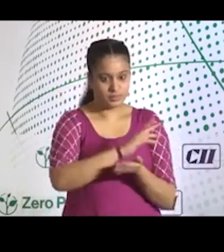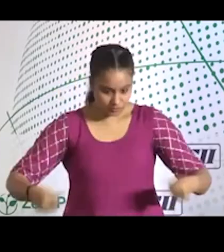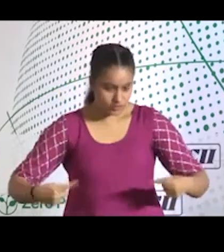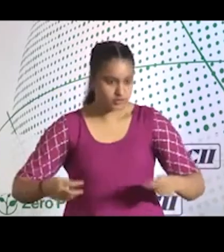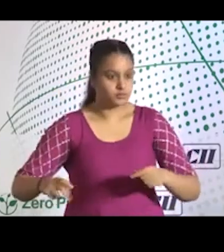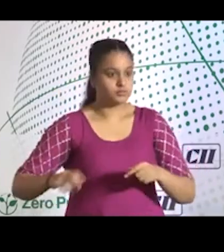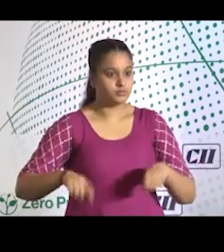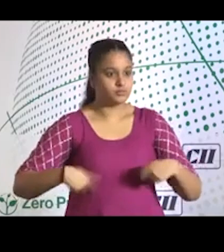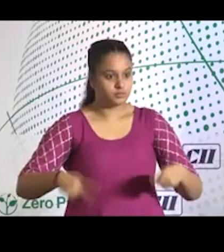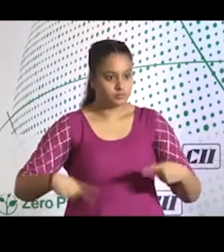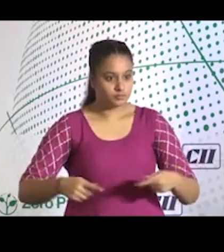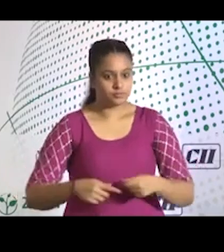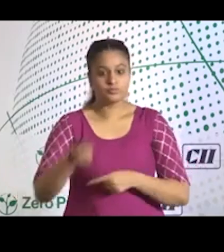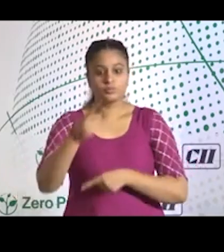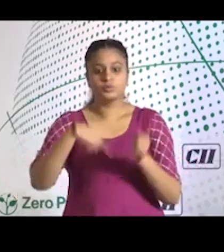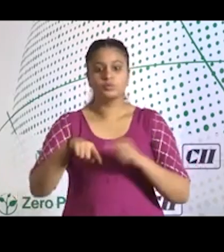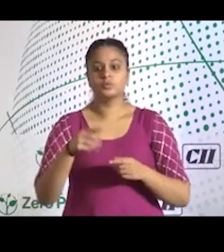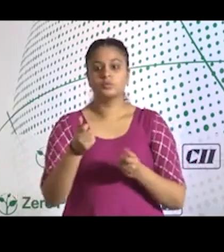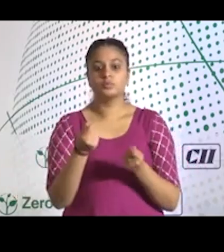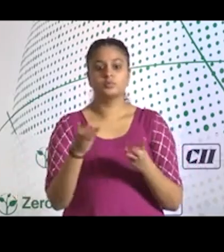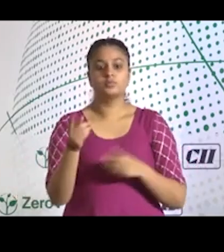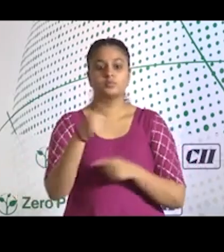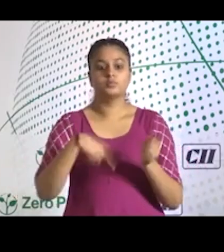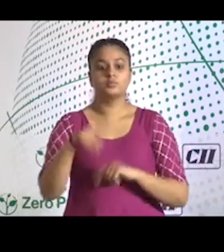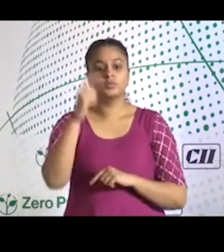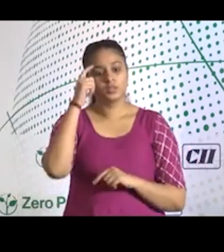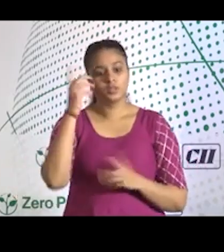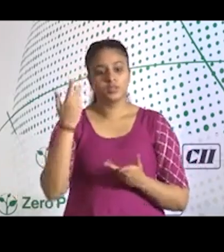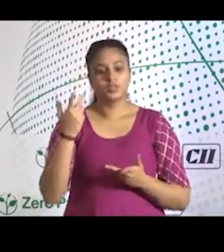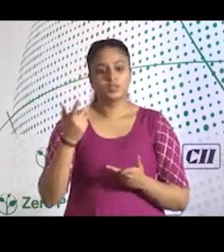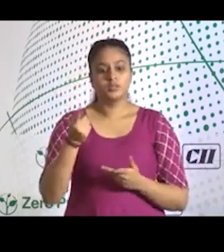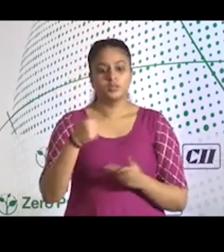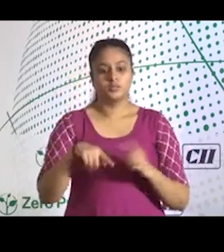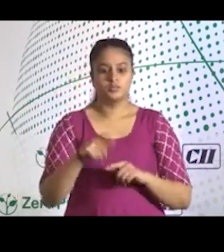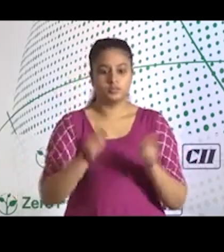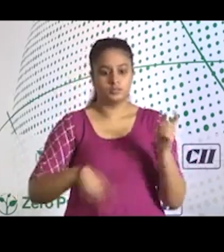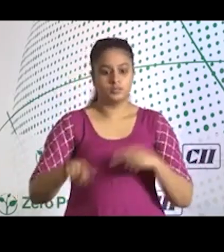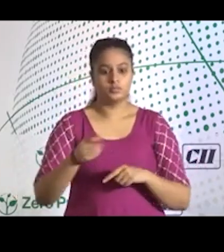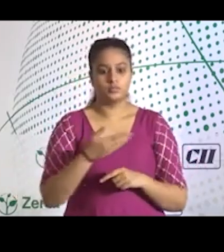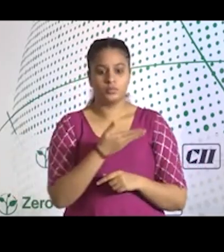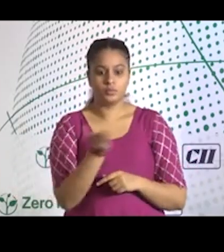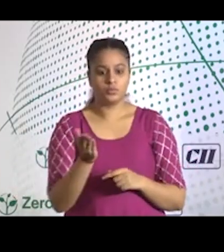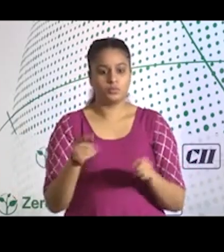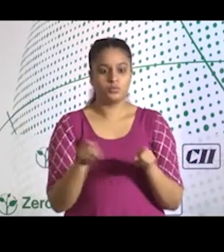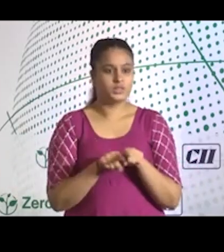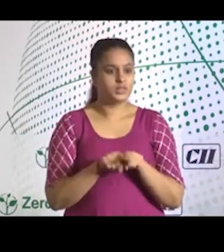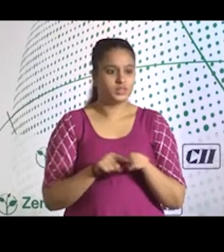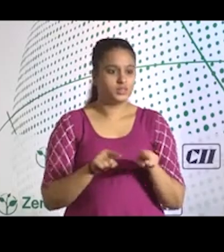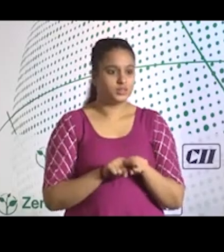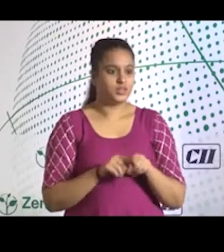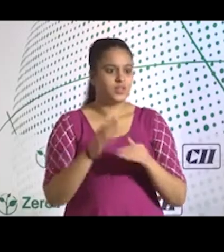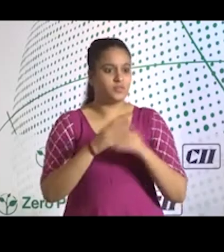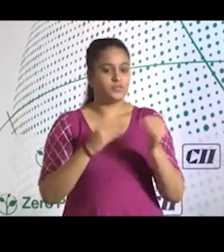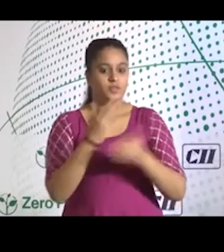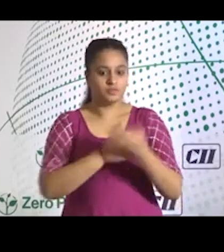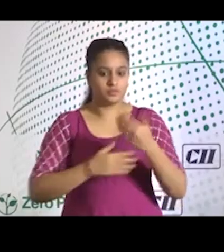But today, how many of us able bodied people also walk up to a physical branch infrastructure? Very few.